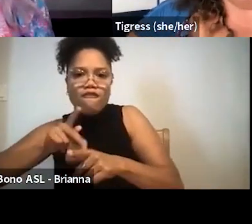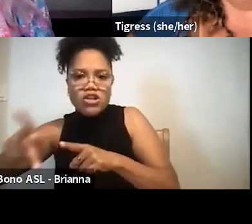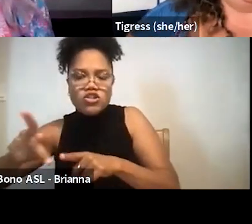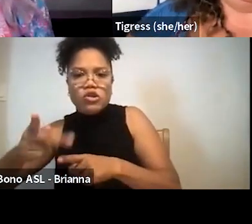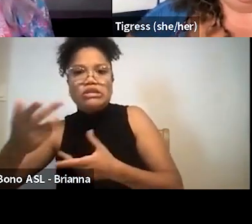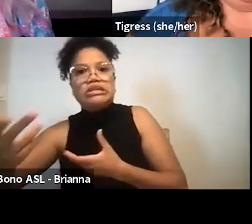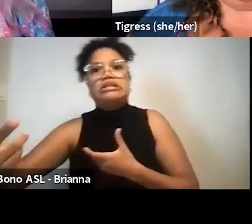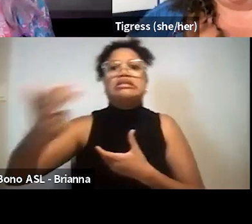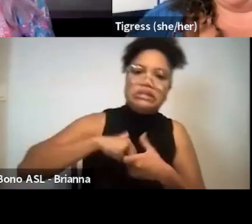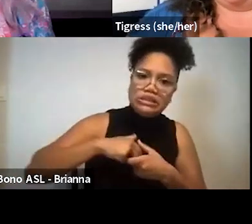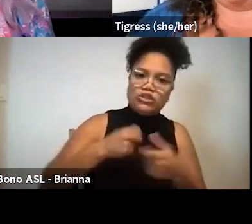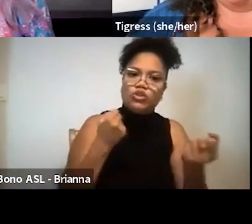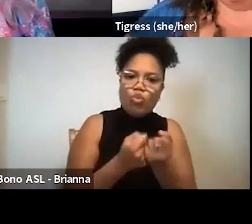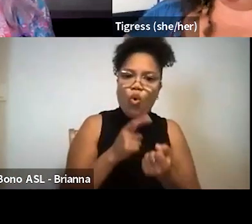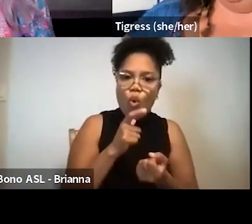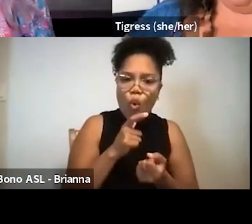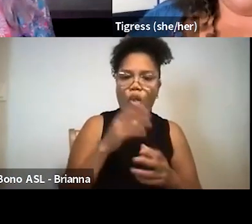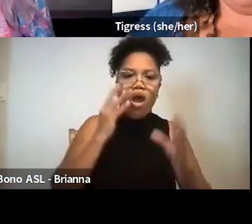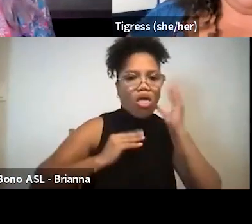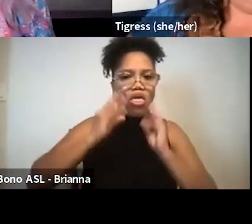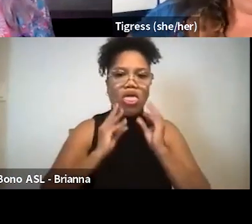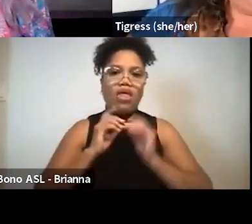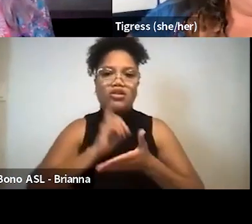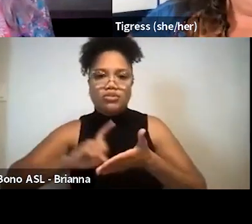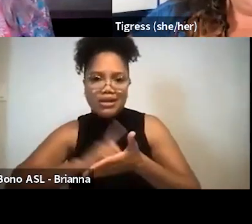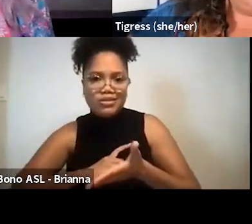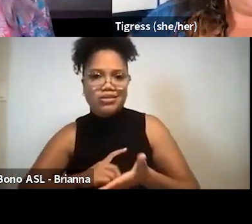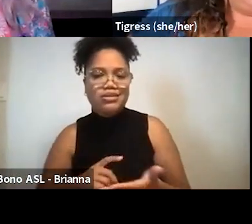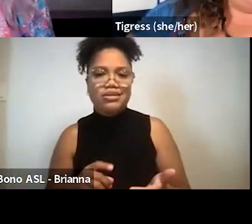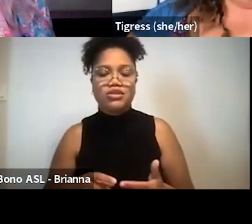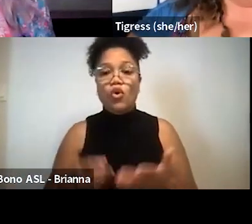to support people in these cases. So if you're out there and you are an attorney,